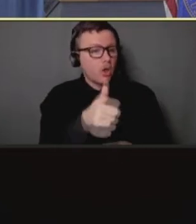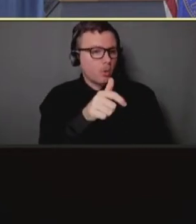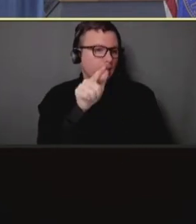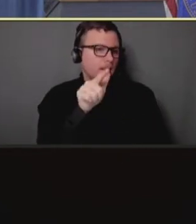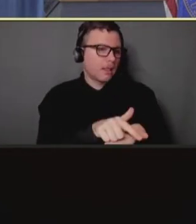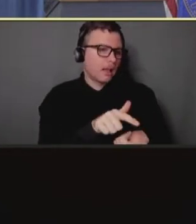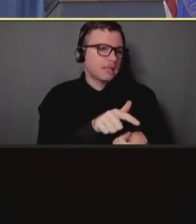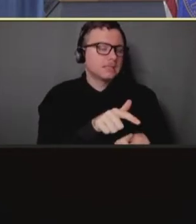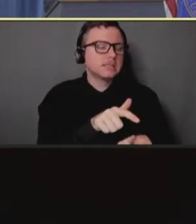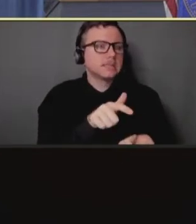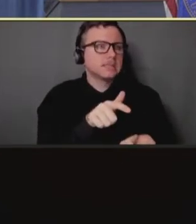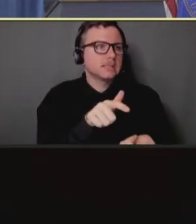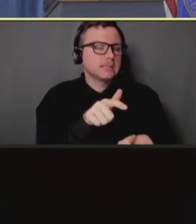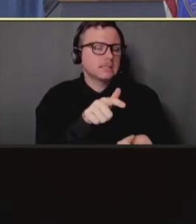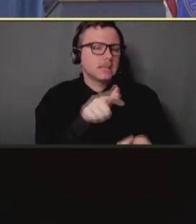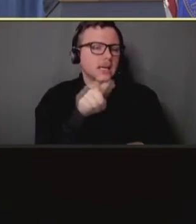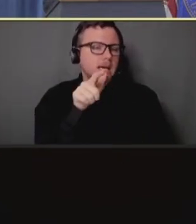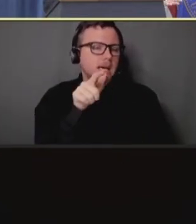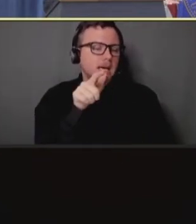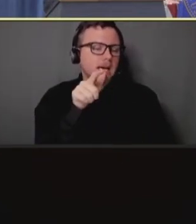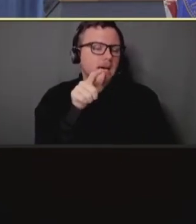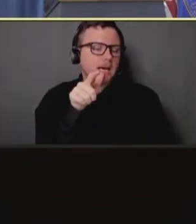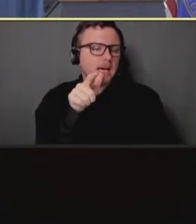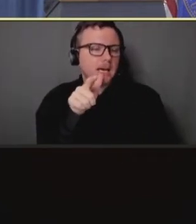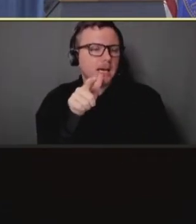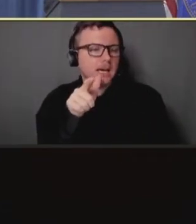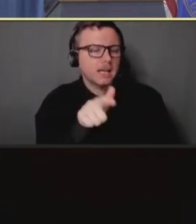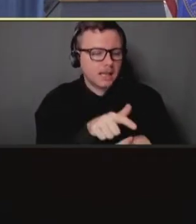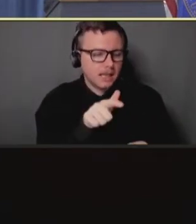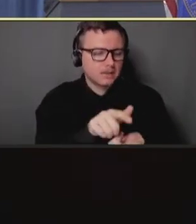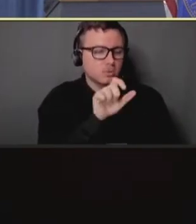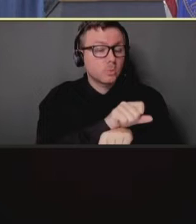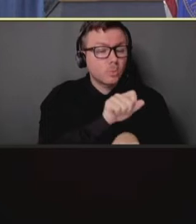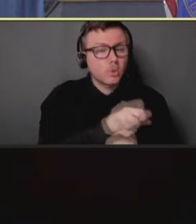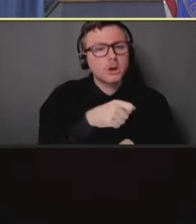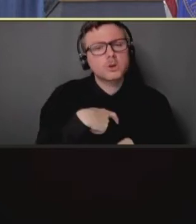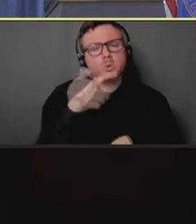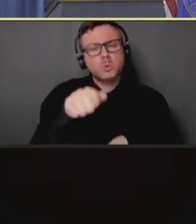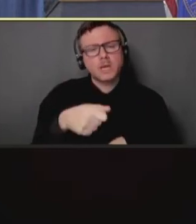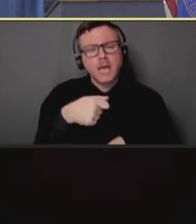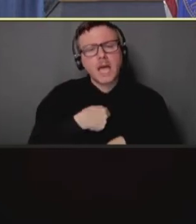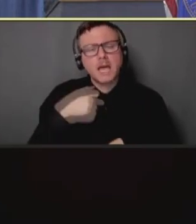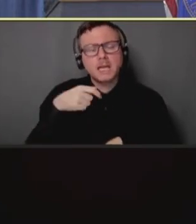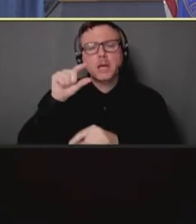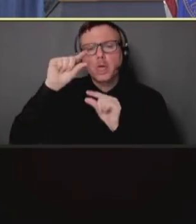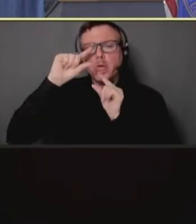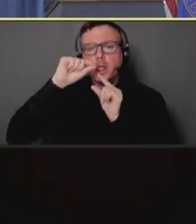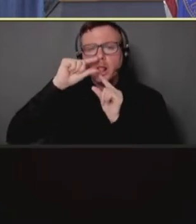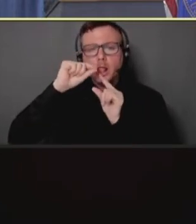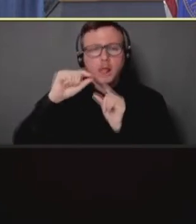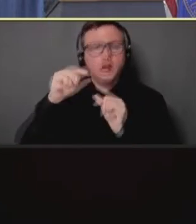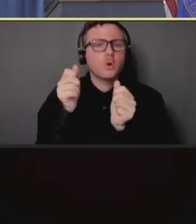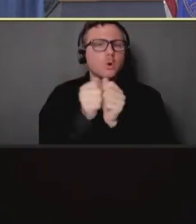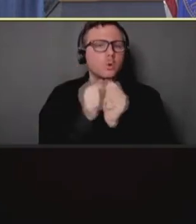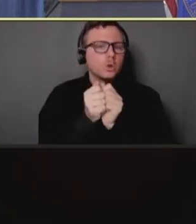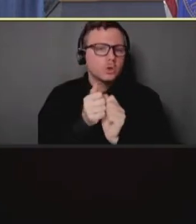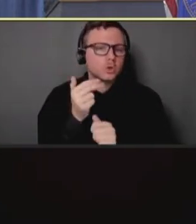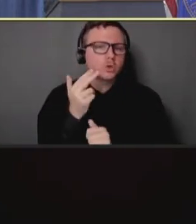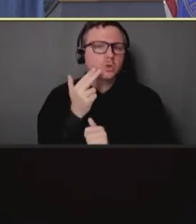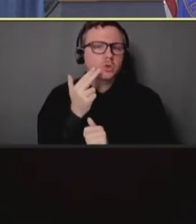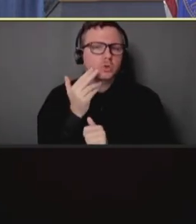cubes or drops in the mouth, and then has been the mainstay of the global eradication